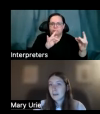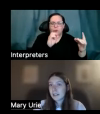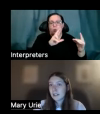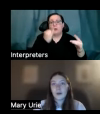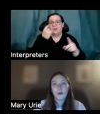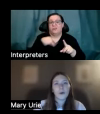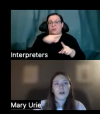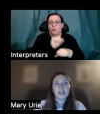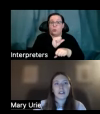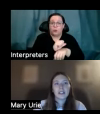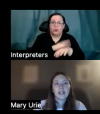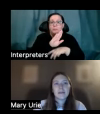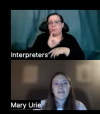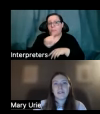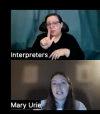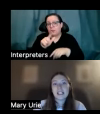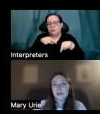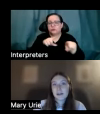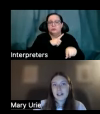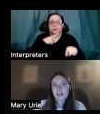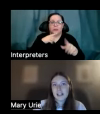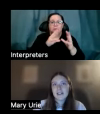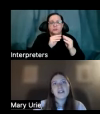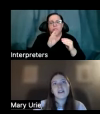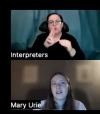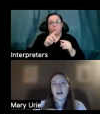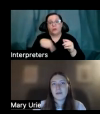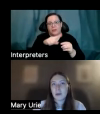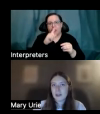a bill, or if they're connecting with legislators will often post